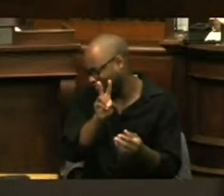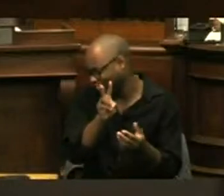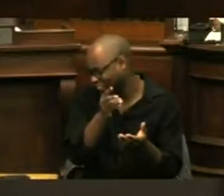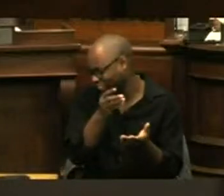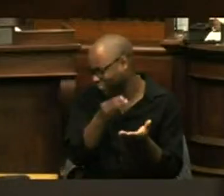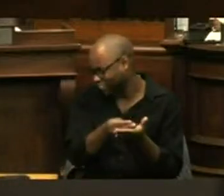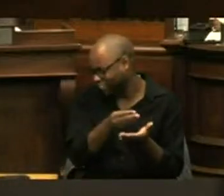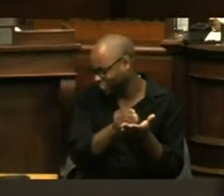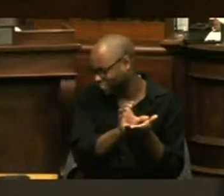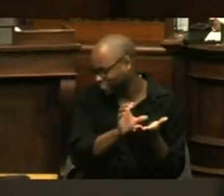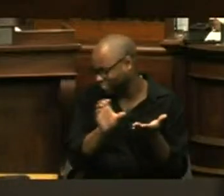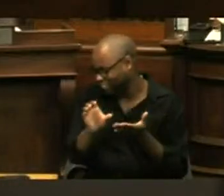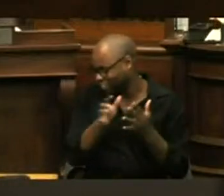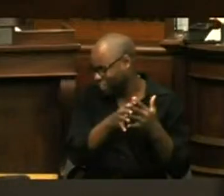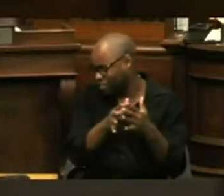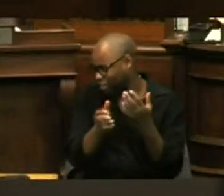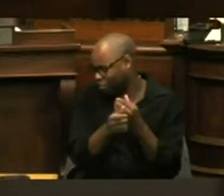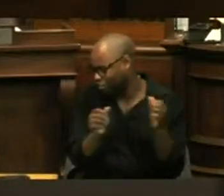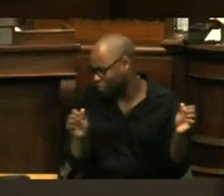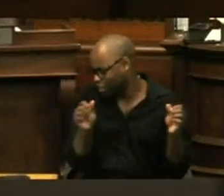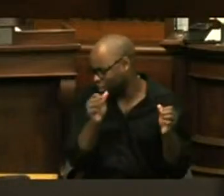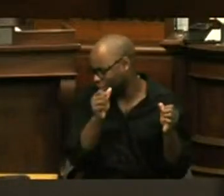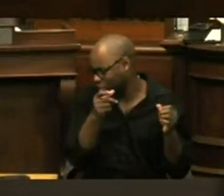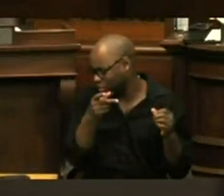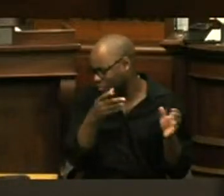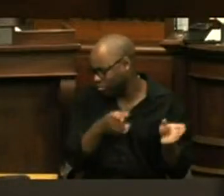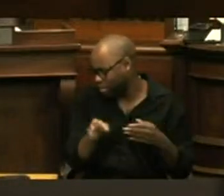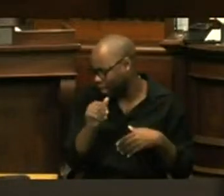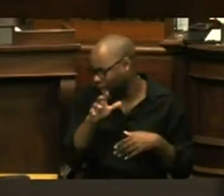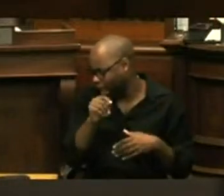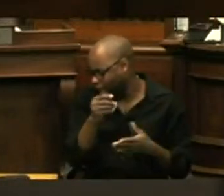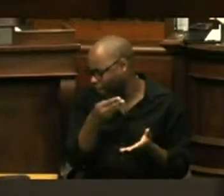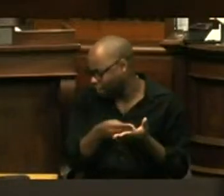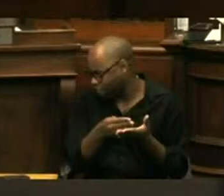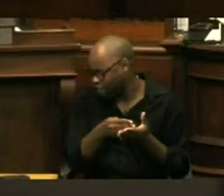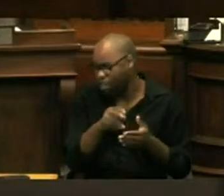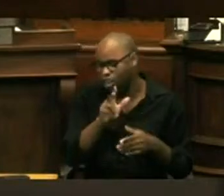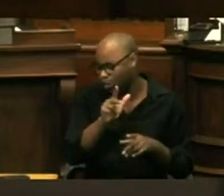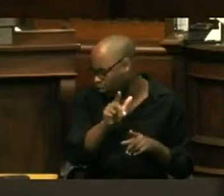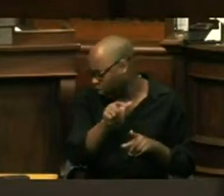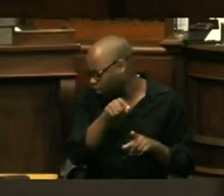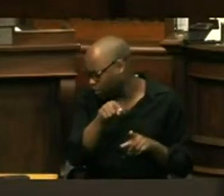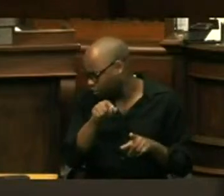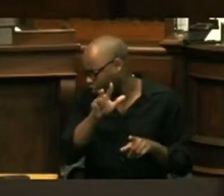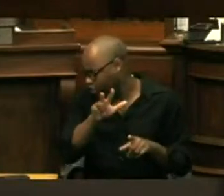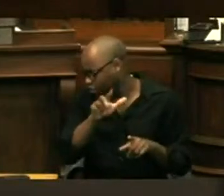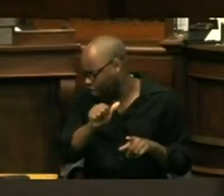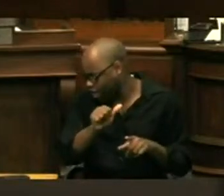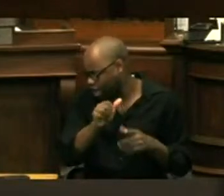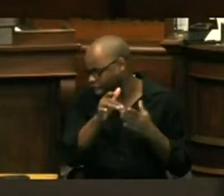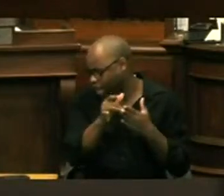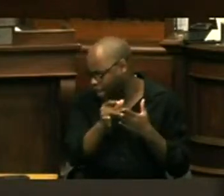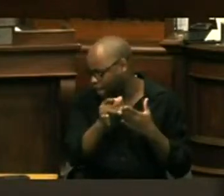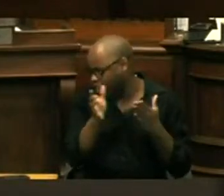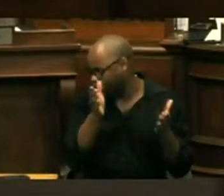Introductory number 452. Authorizing American Rescue Plan